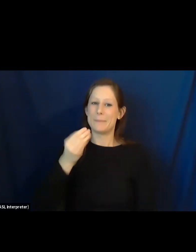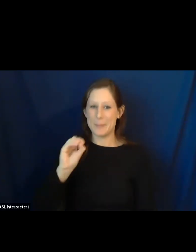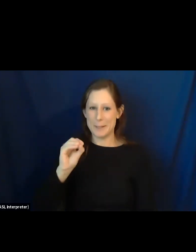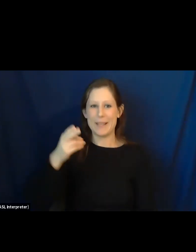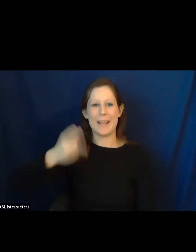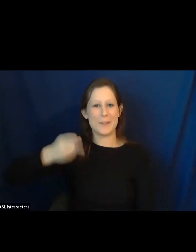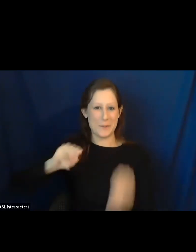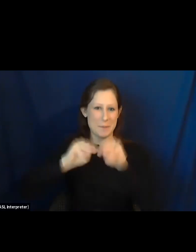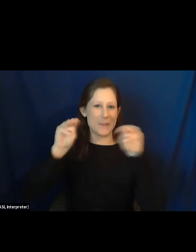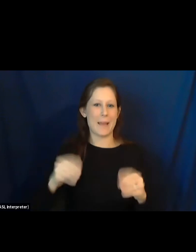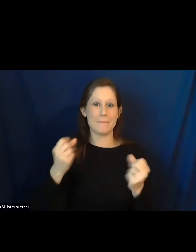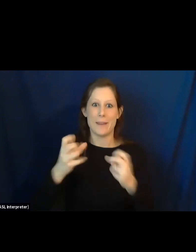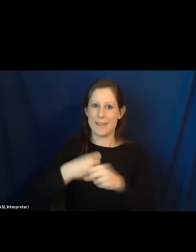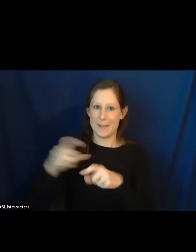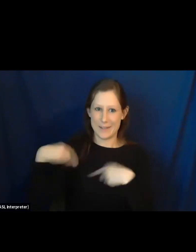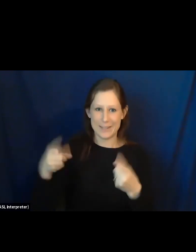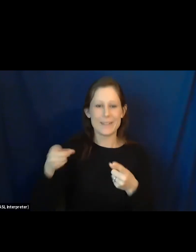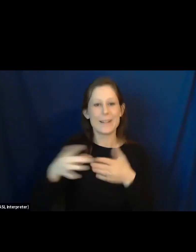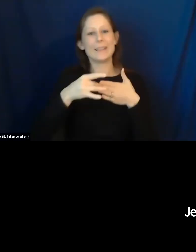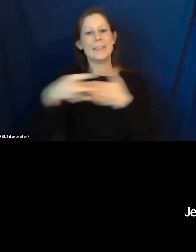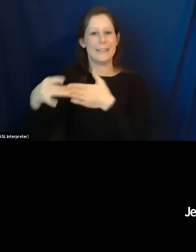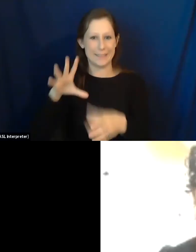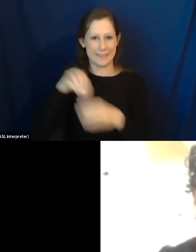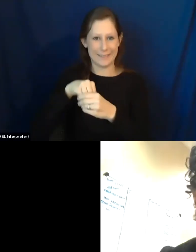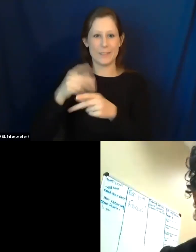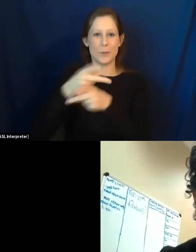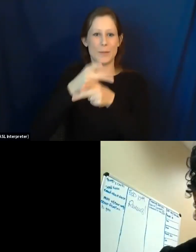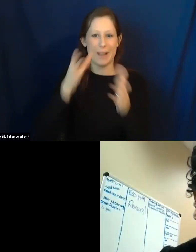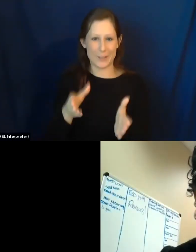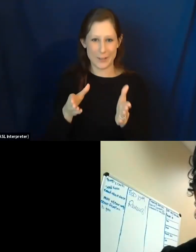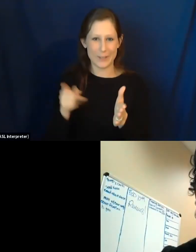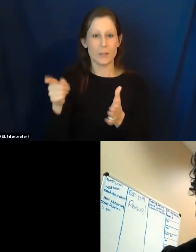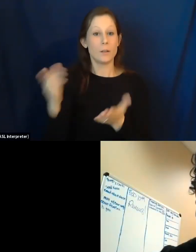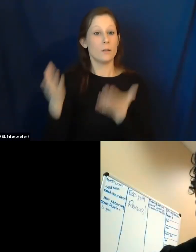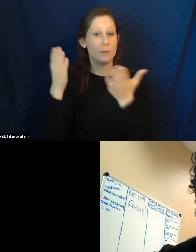the lead visitor engagement supervisor. She proposed the museum's recently completed nursery